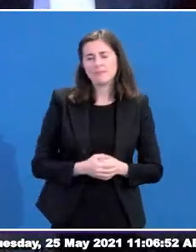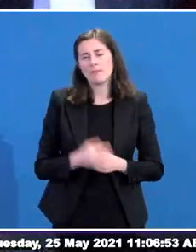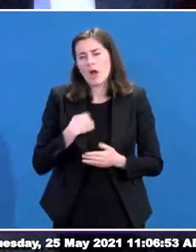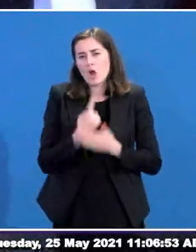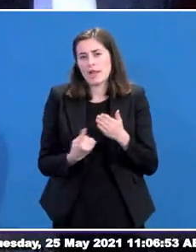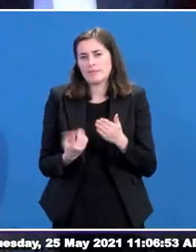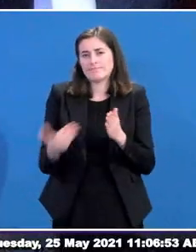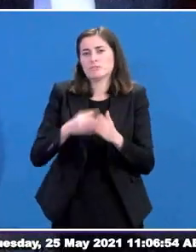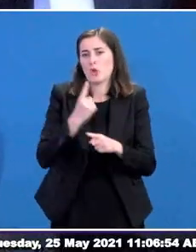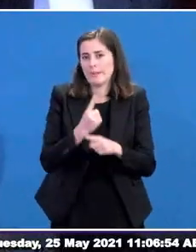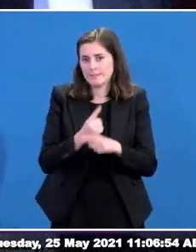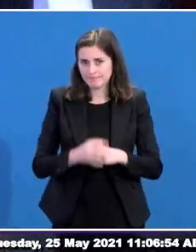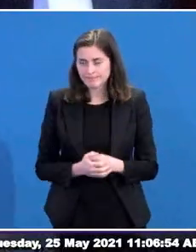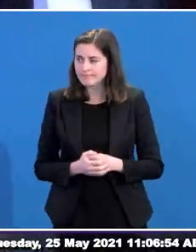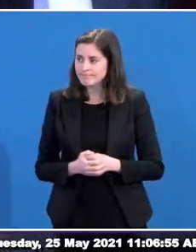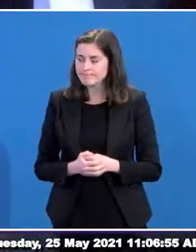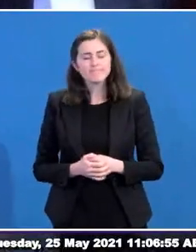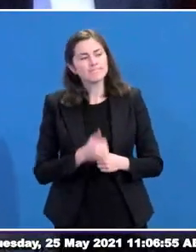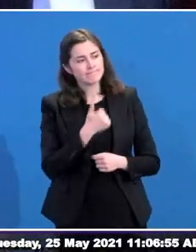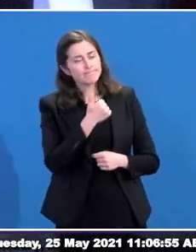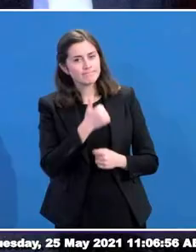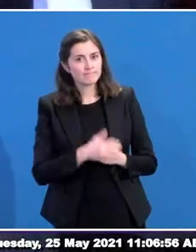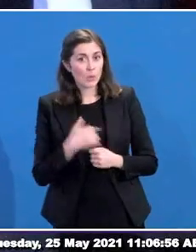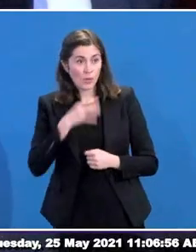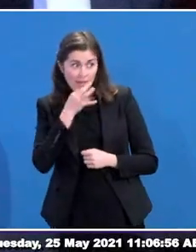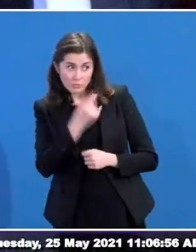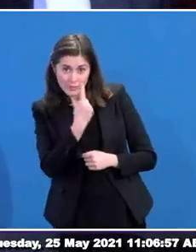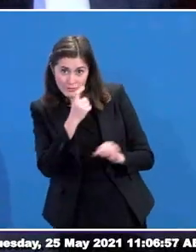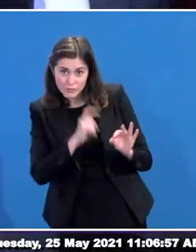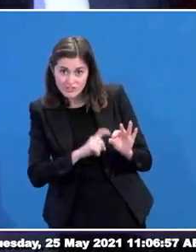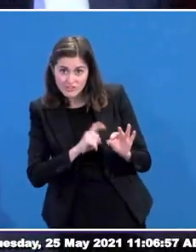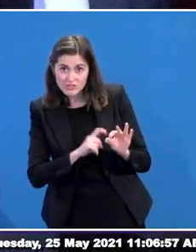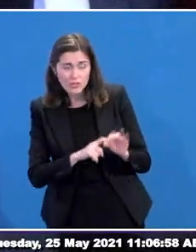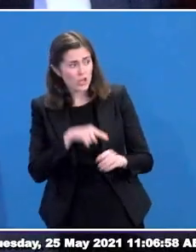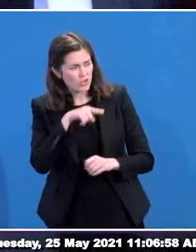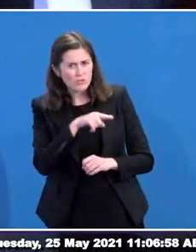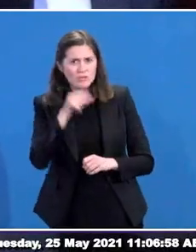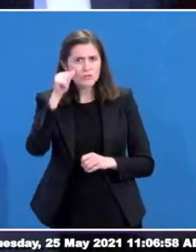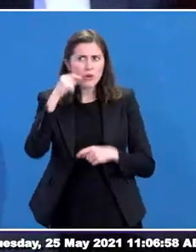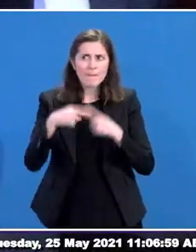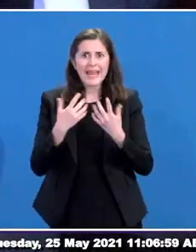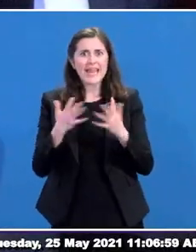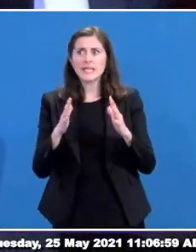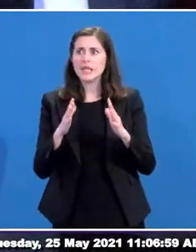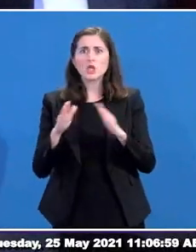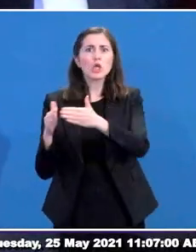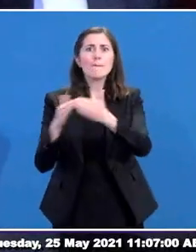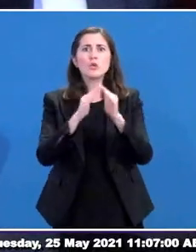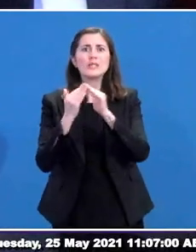I am going to divert now and just ask you this question. Were you aware of any community visitors? Yes.